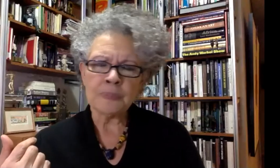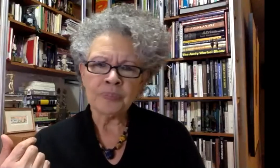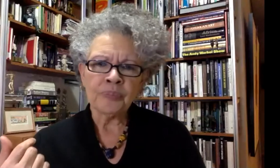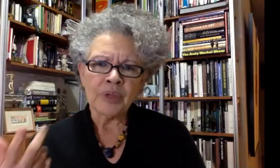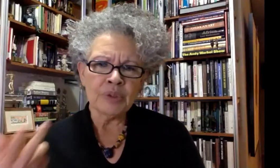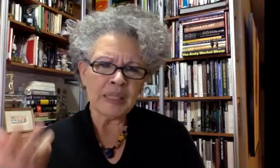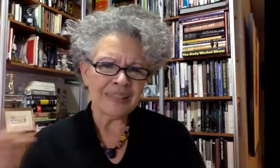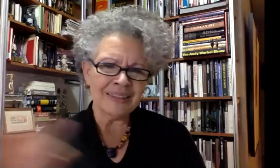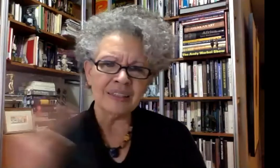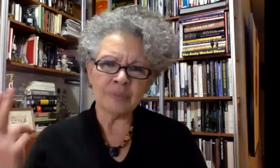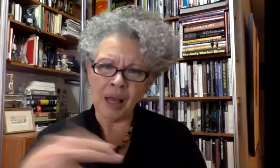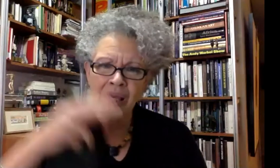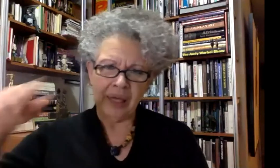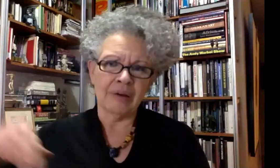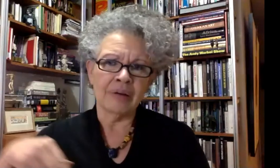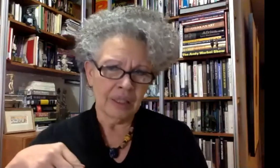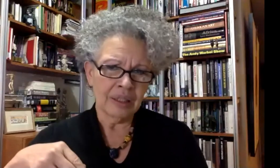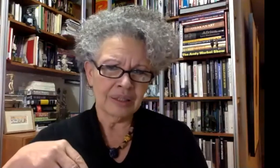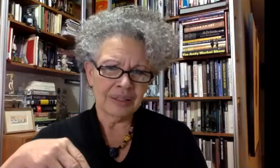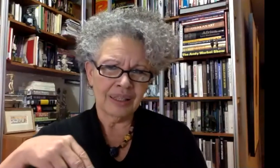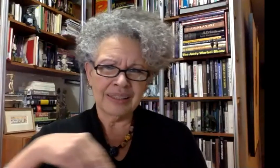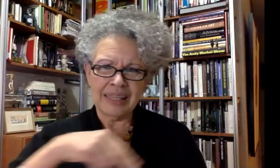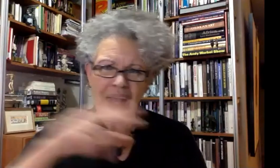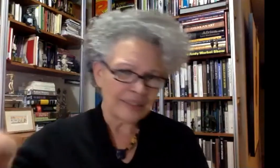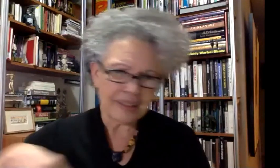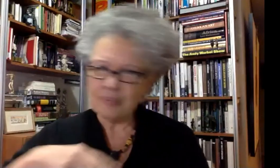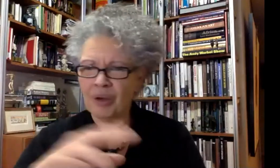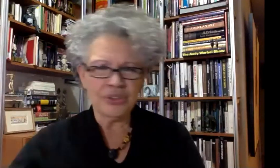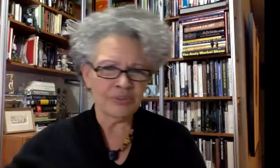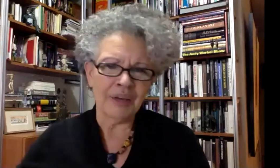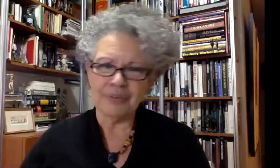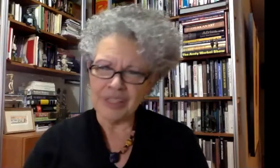by the American government, institutions and those people who are in positions of power.